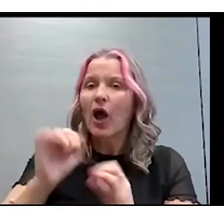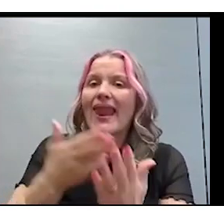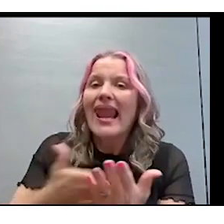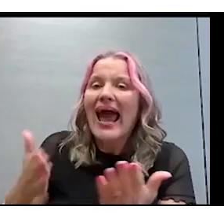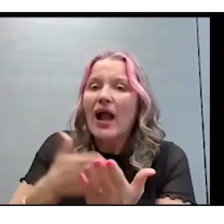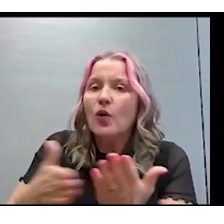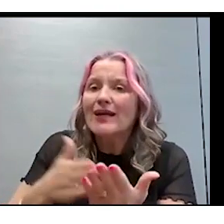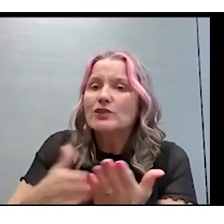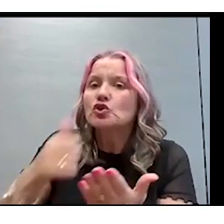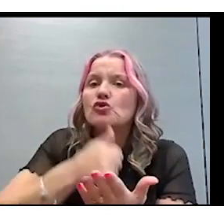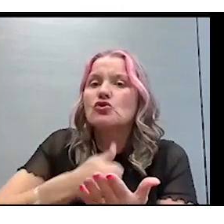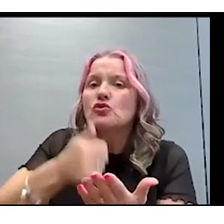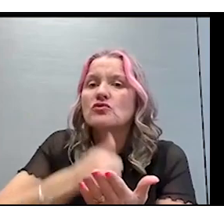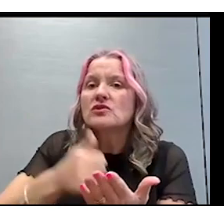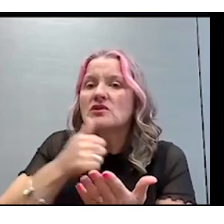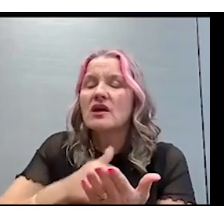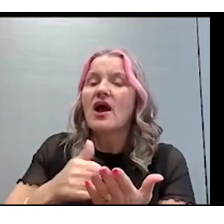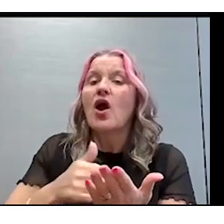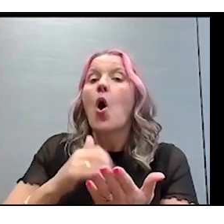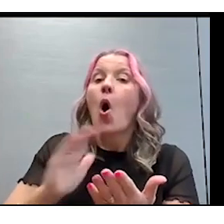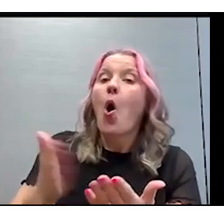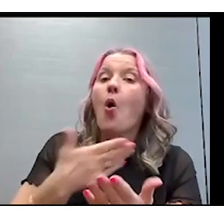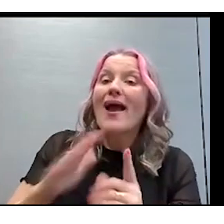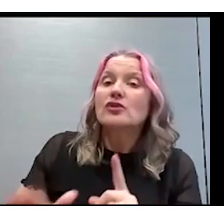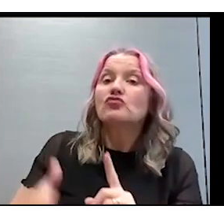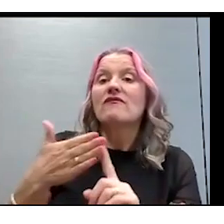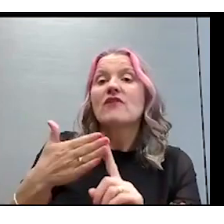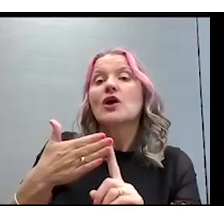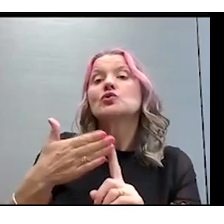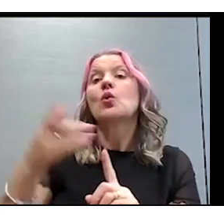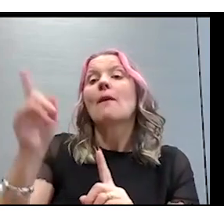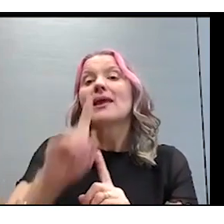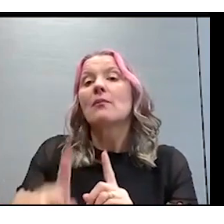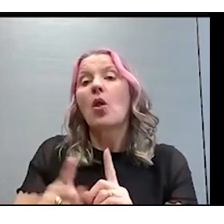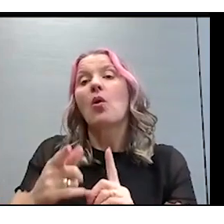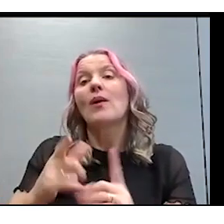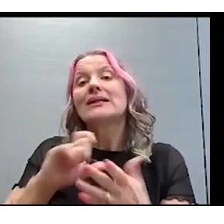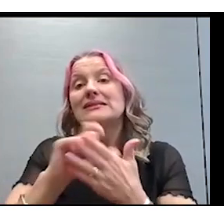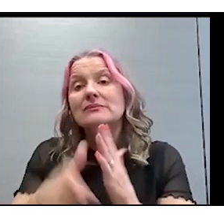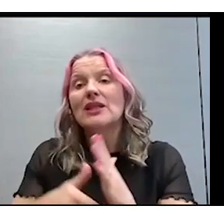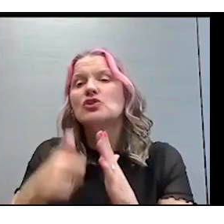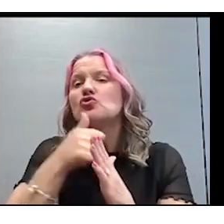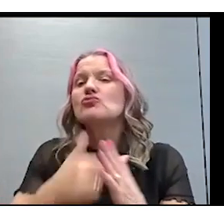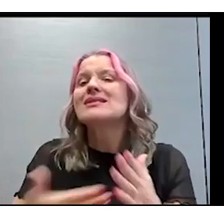you should always refer to people with disabilities by use of inclusive language. That's an instruction, right? Or you can tell it,